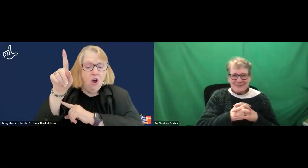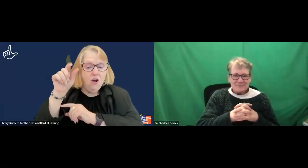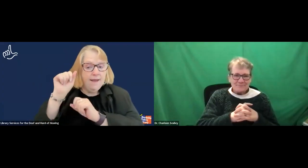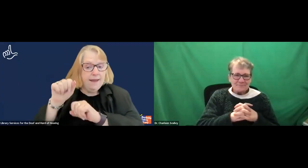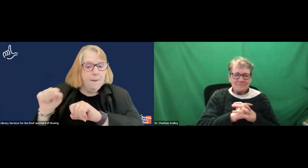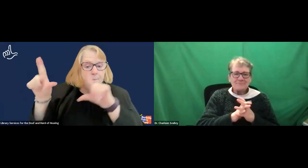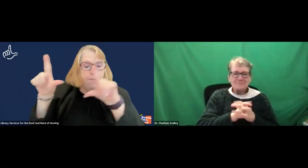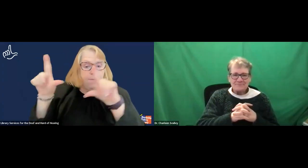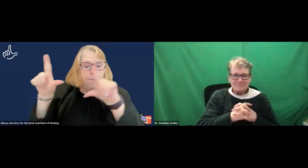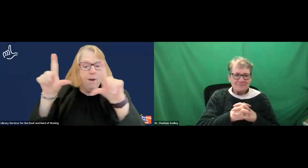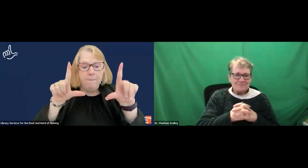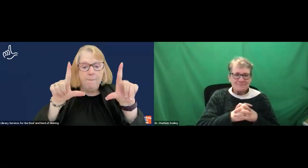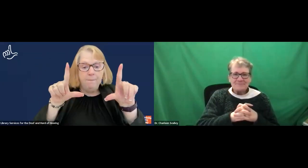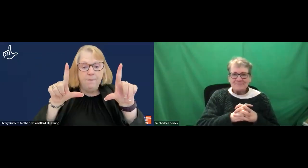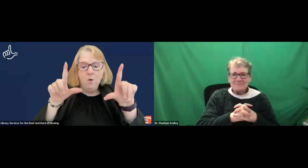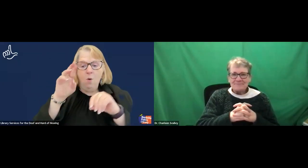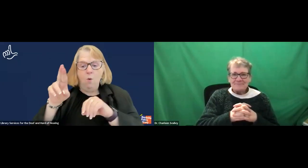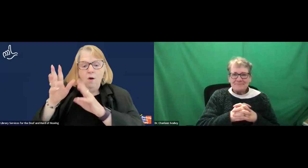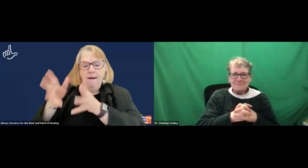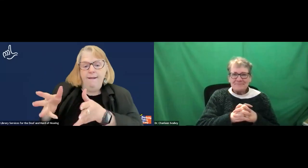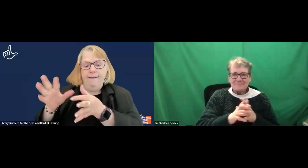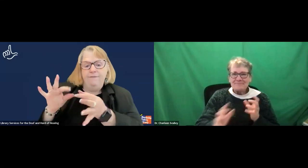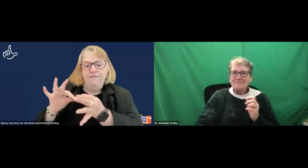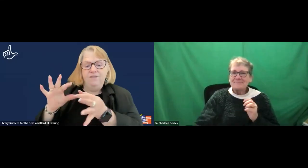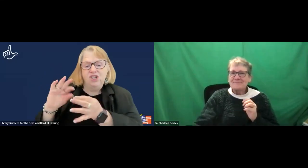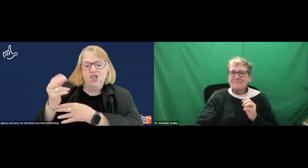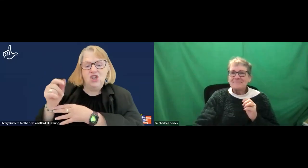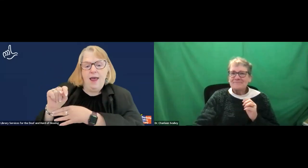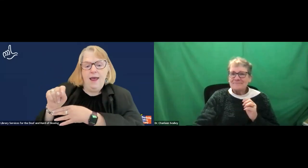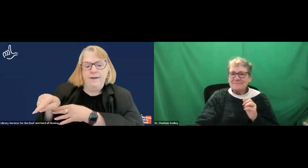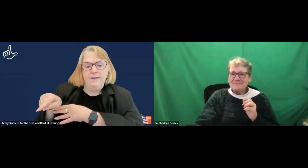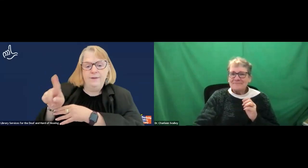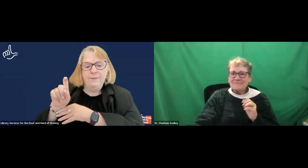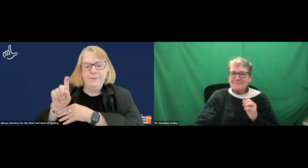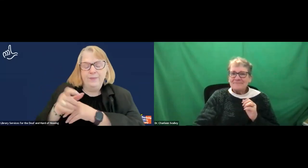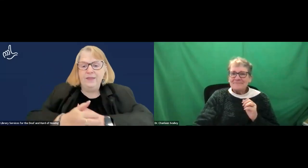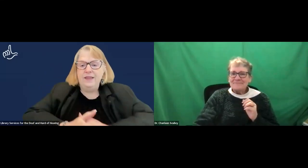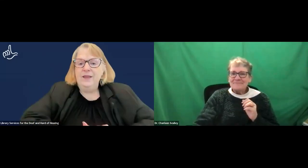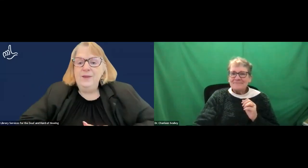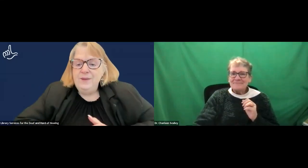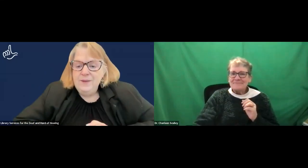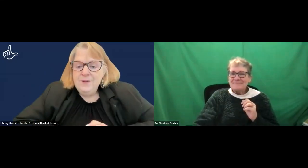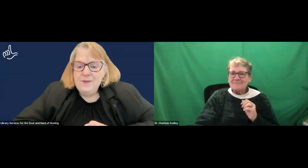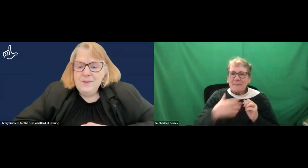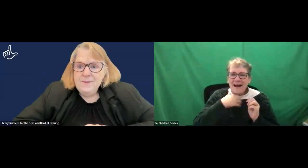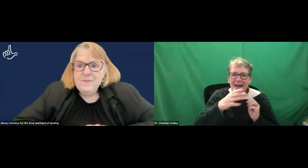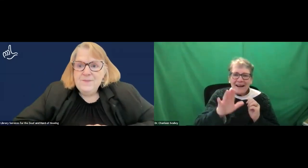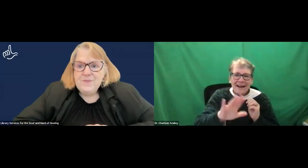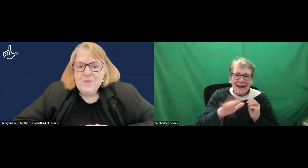Do people have any additional questions for Dr. Charleen Sculley? Or additional comments?